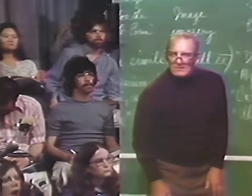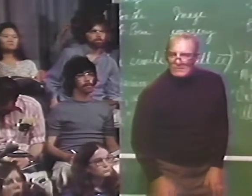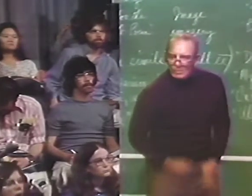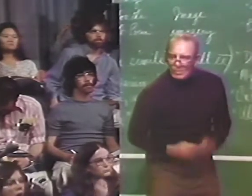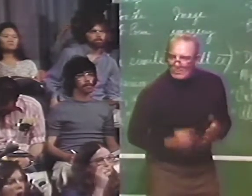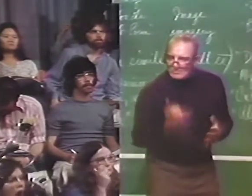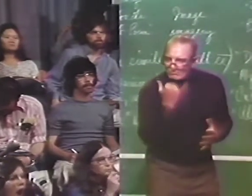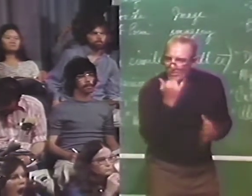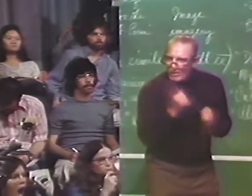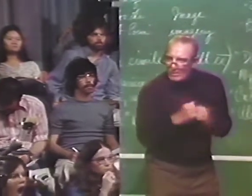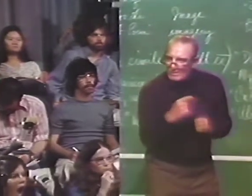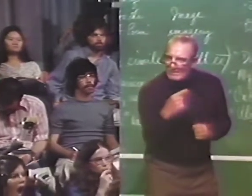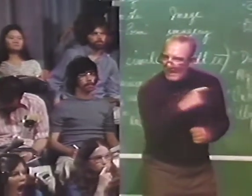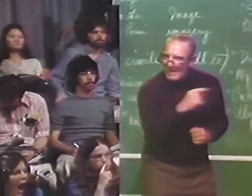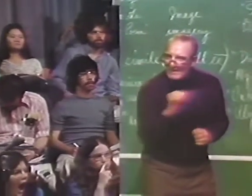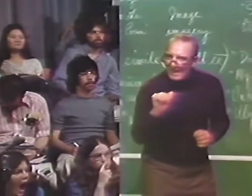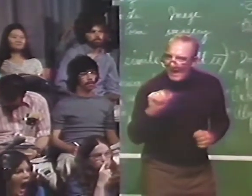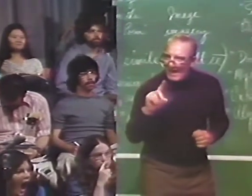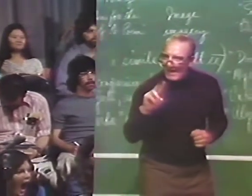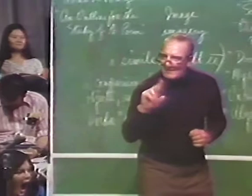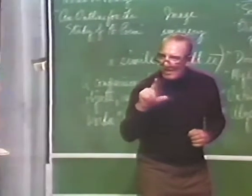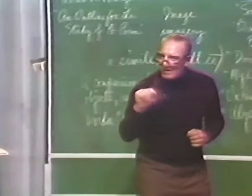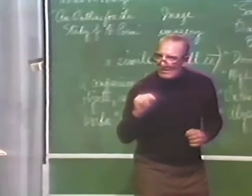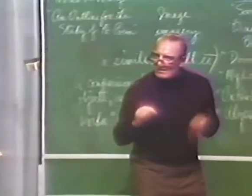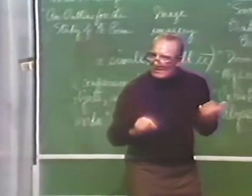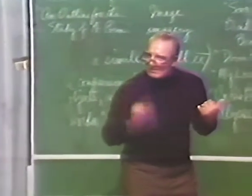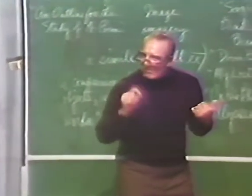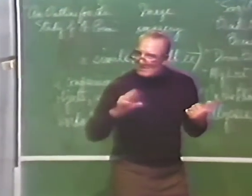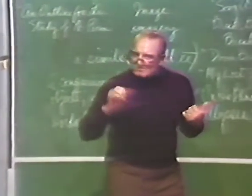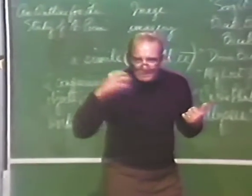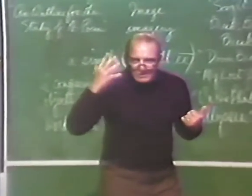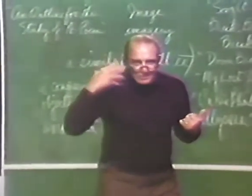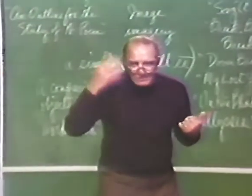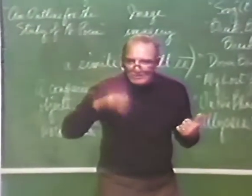[MAN SNICKERING] "WHAT'S WRONG WITH THAT ADULT?